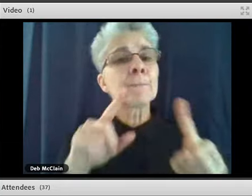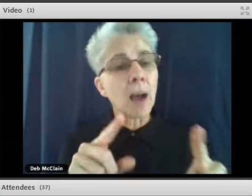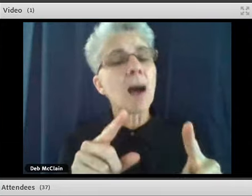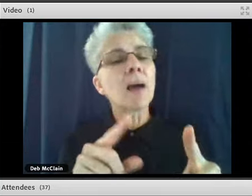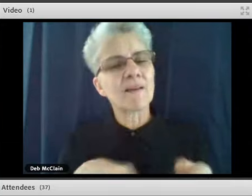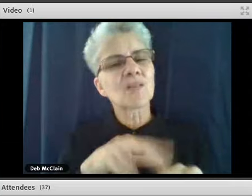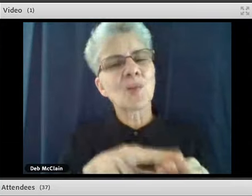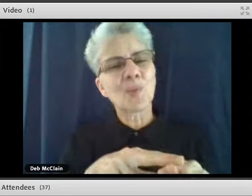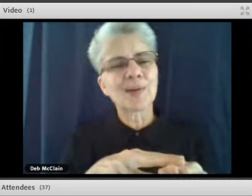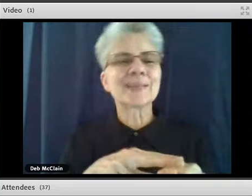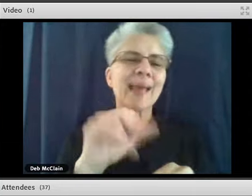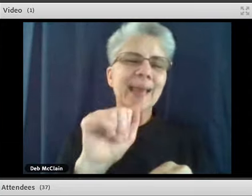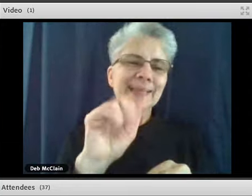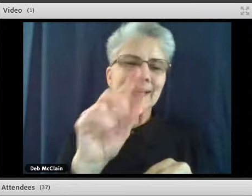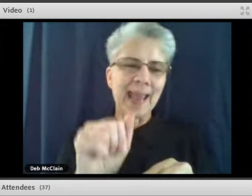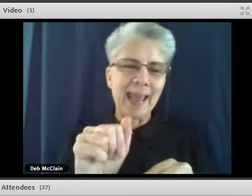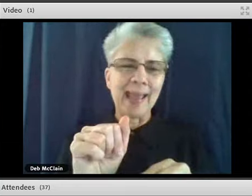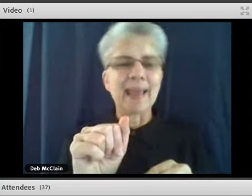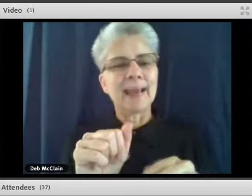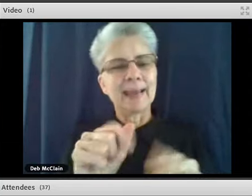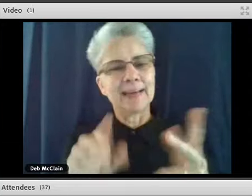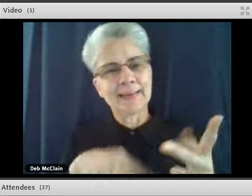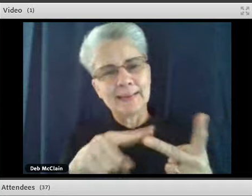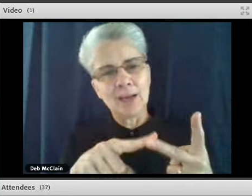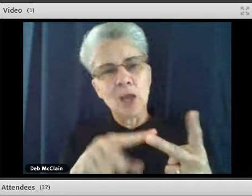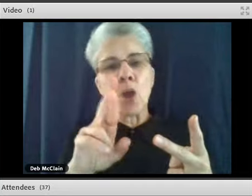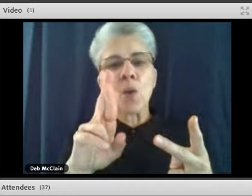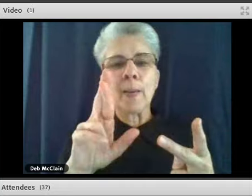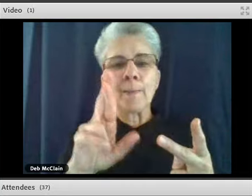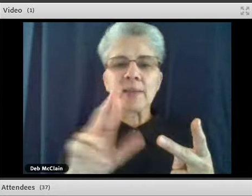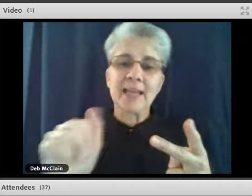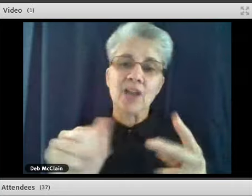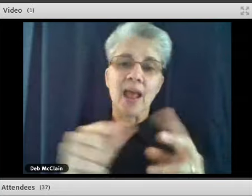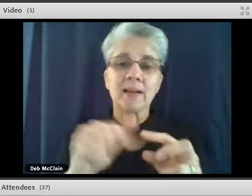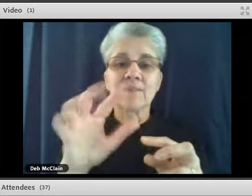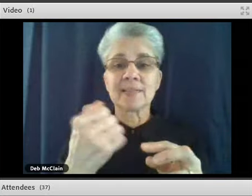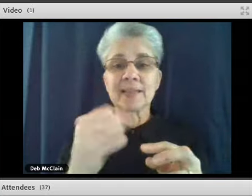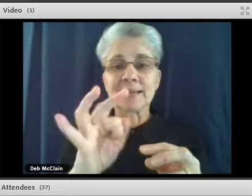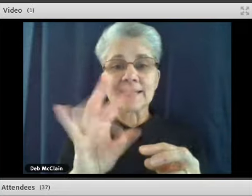However, of course, there's Americans with Disabilities Act, the Rehabilitation Act of 1973,